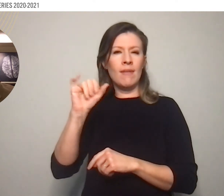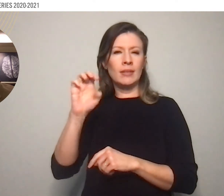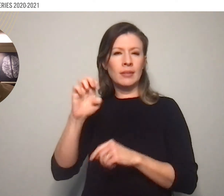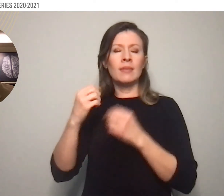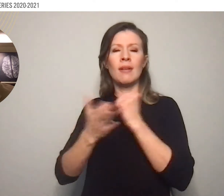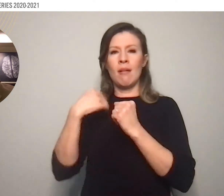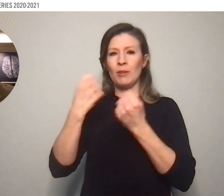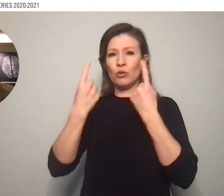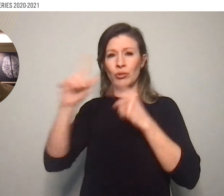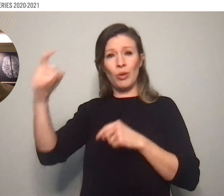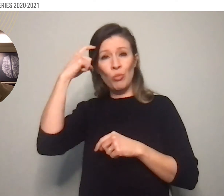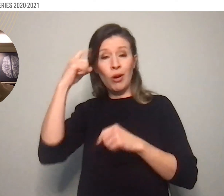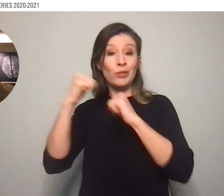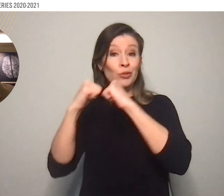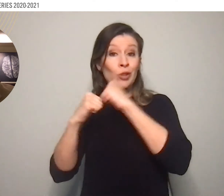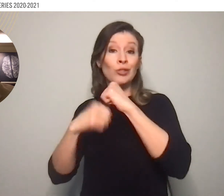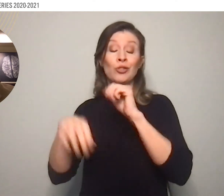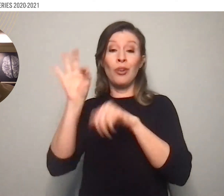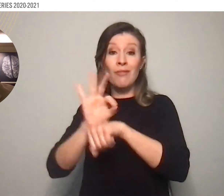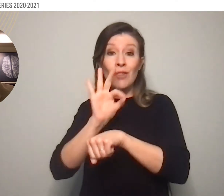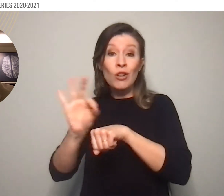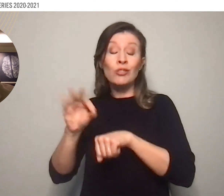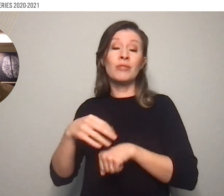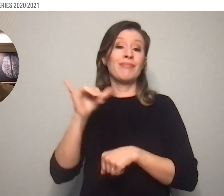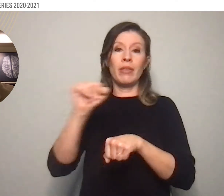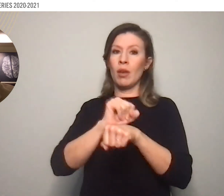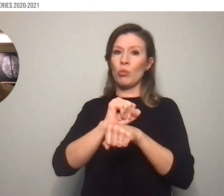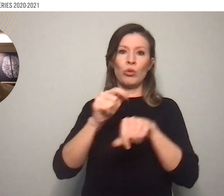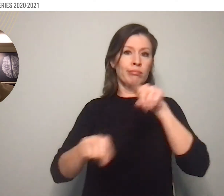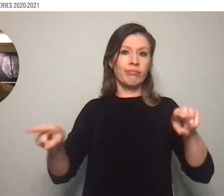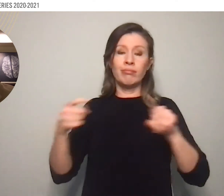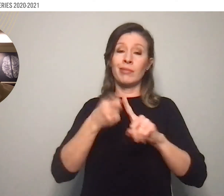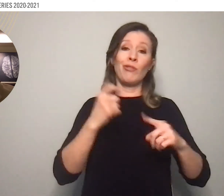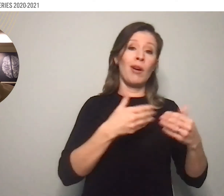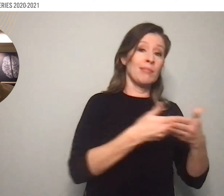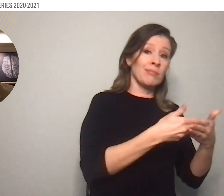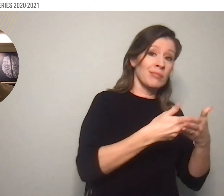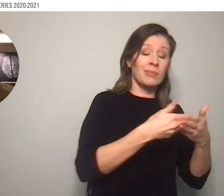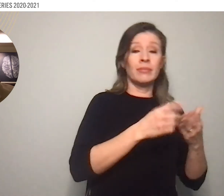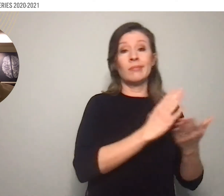structure and function this work goes from infancy through young adolescence to